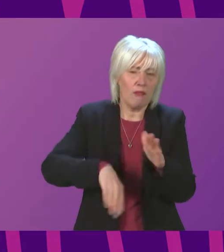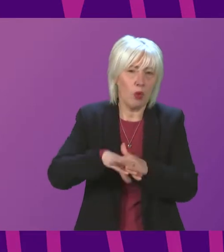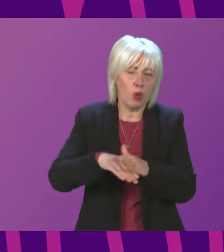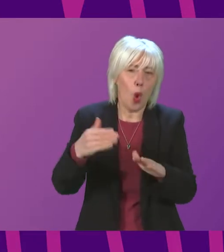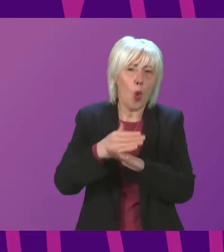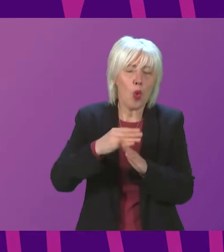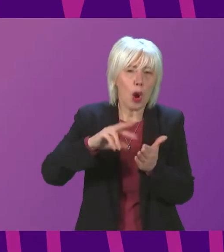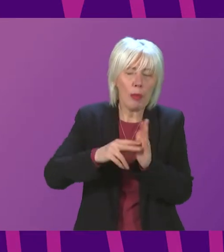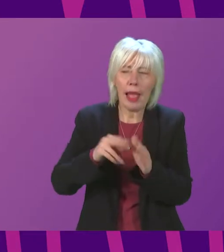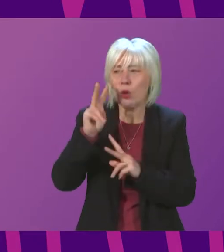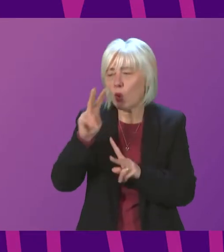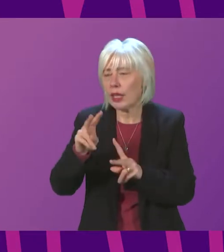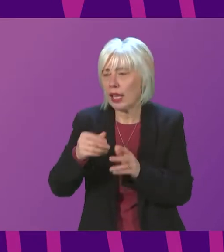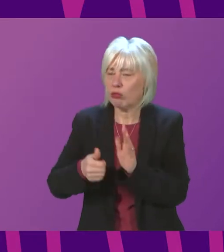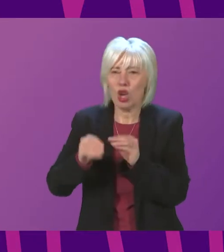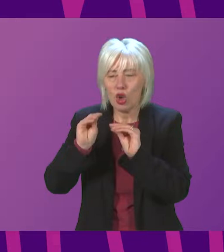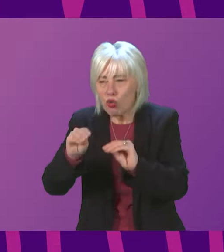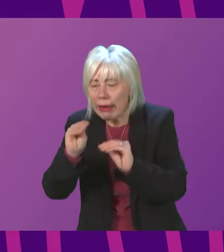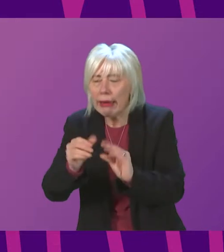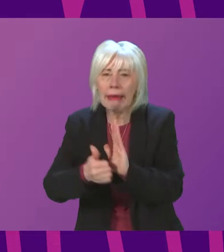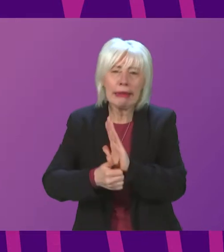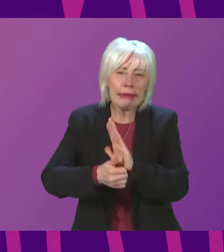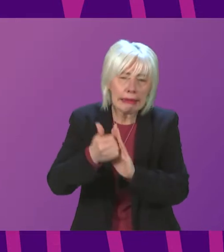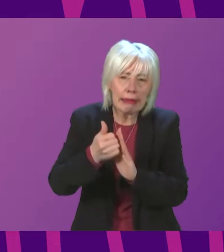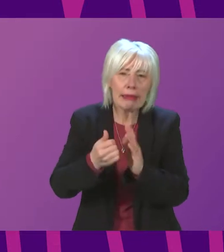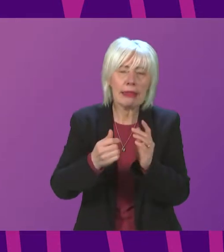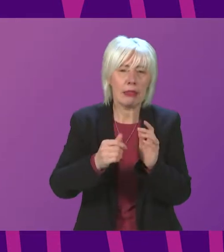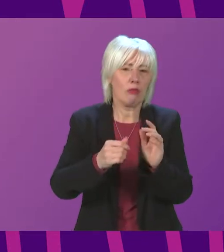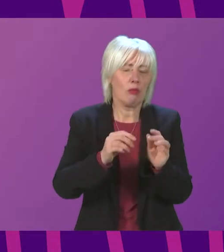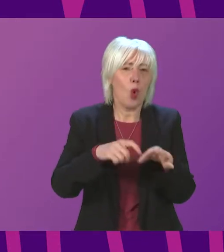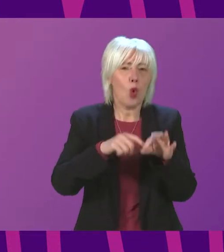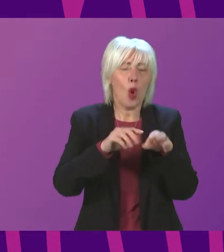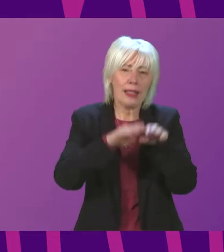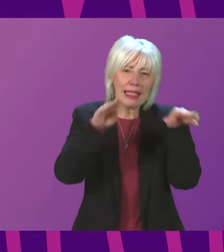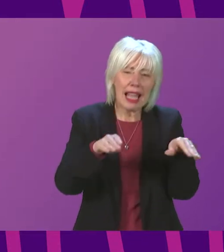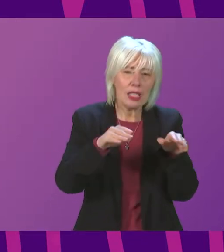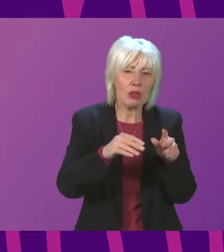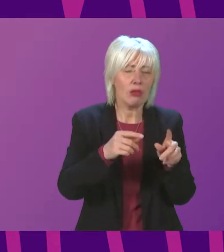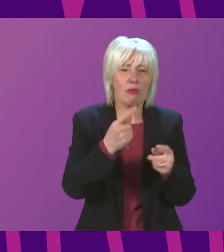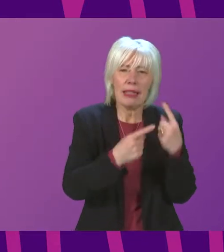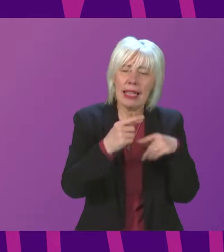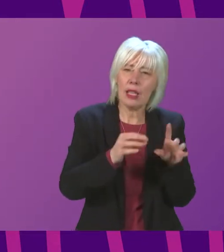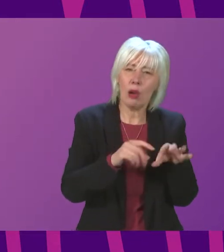on training and skills, quality standards and data improvement. The Minister for Mental Wellbeing and Social Care will attend the group’s next meeting